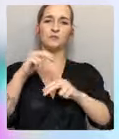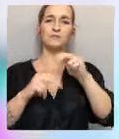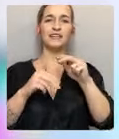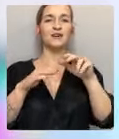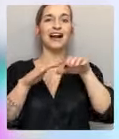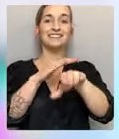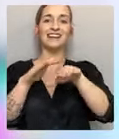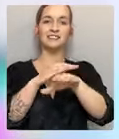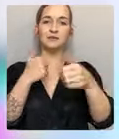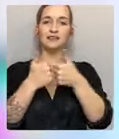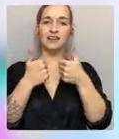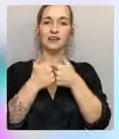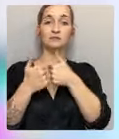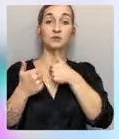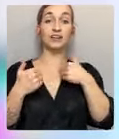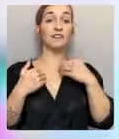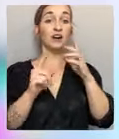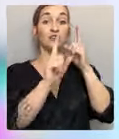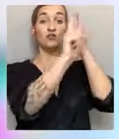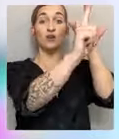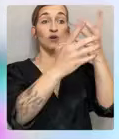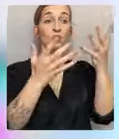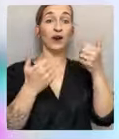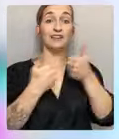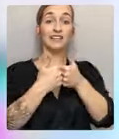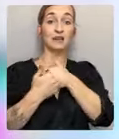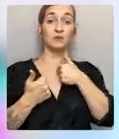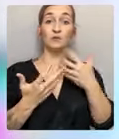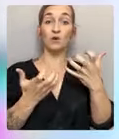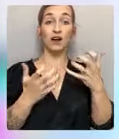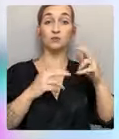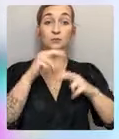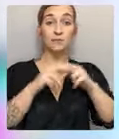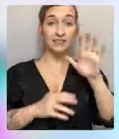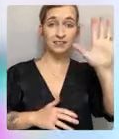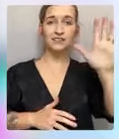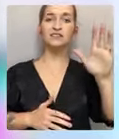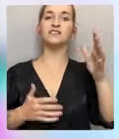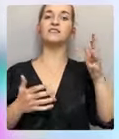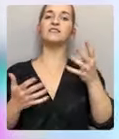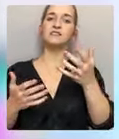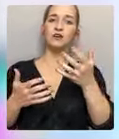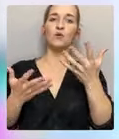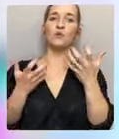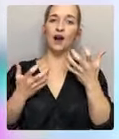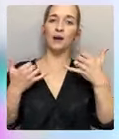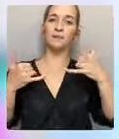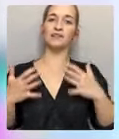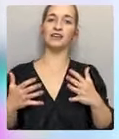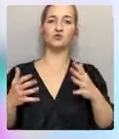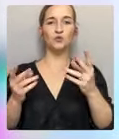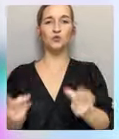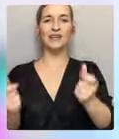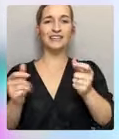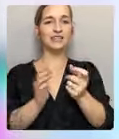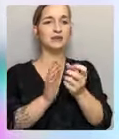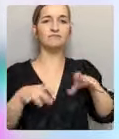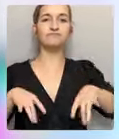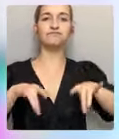So we have a goal that what kind of game, what we want to build. We want to build the game that players can